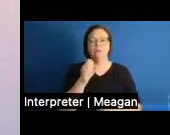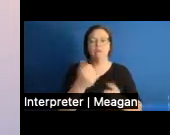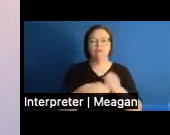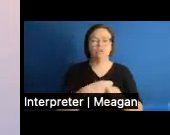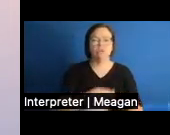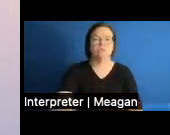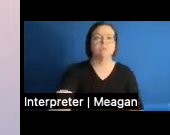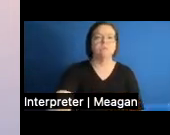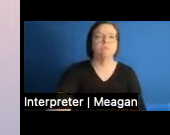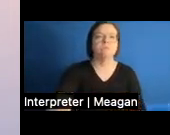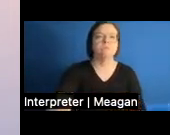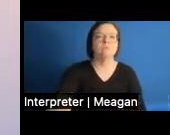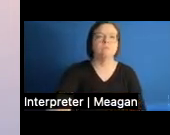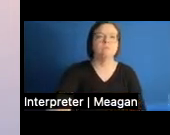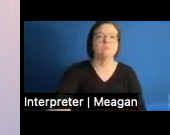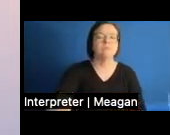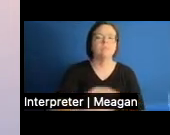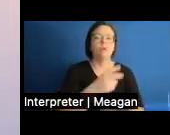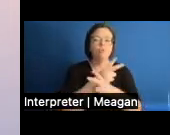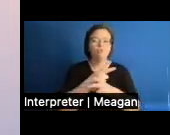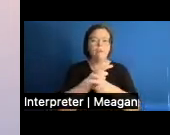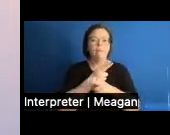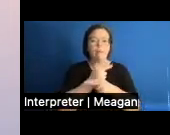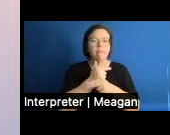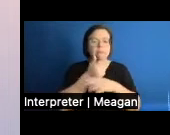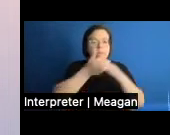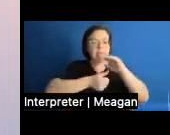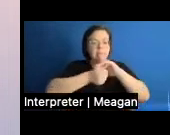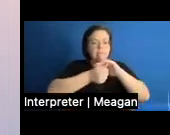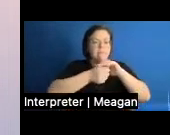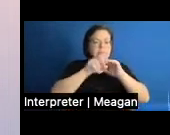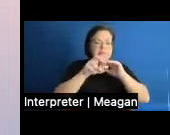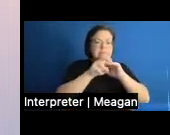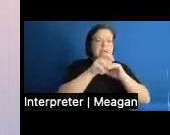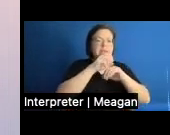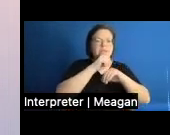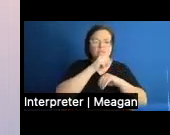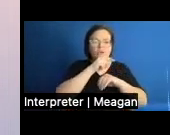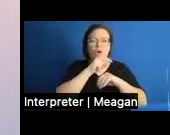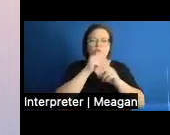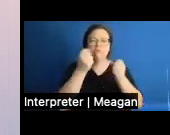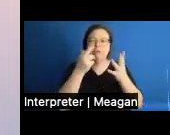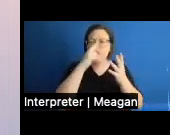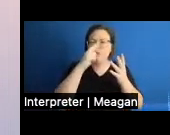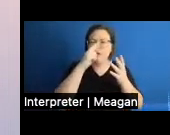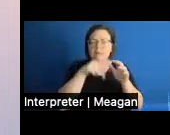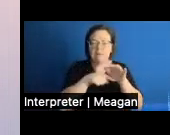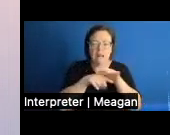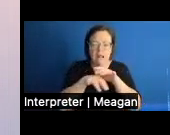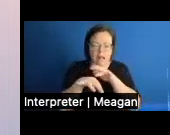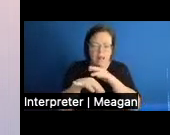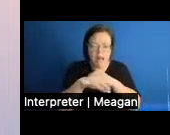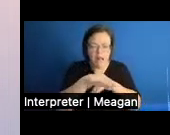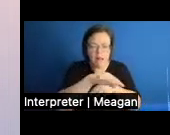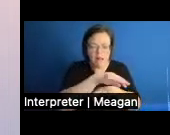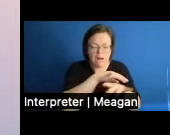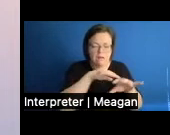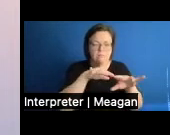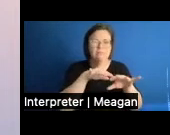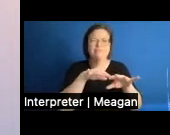“rabbits live under them, snakes, frogs, a haven of rats, field rodents, fuzz-creatures—insect webs